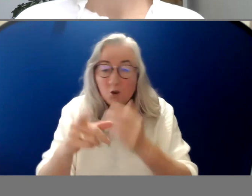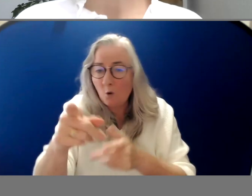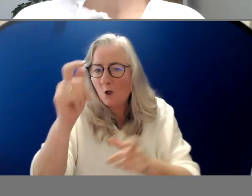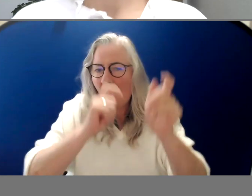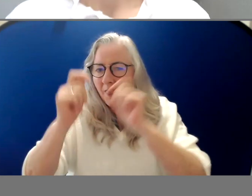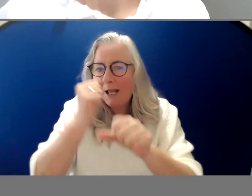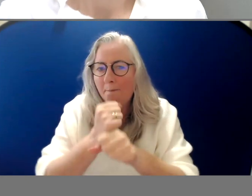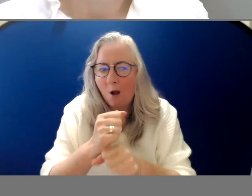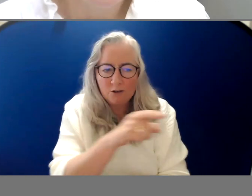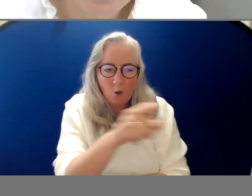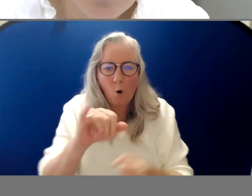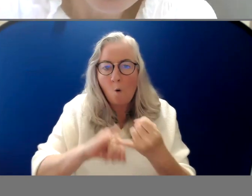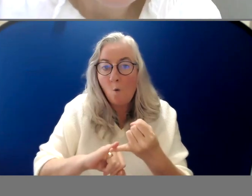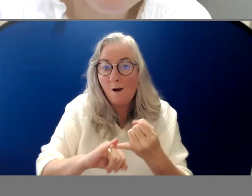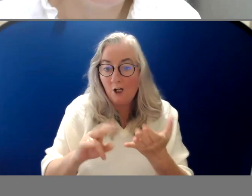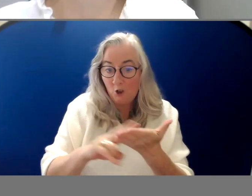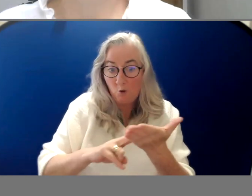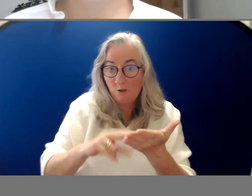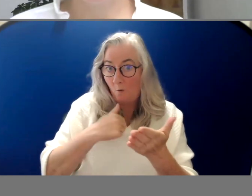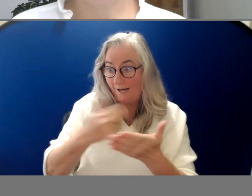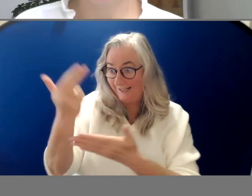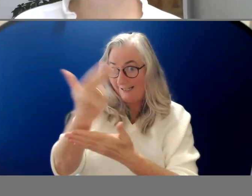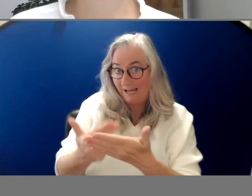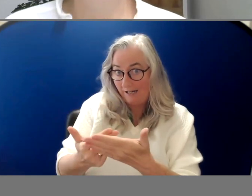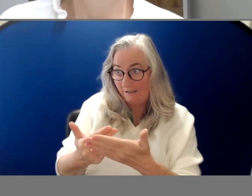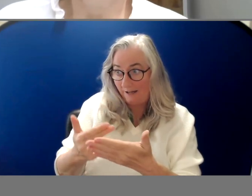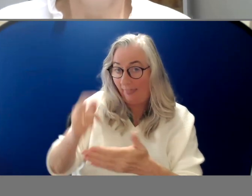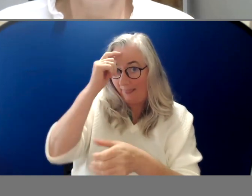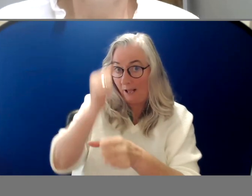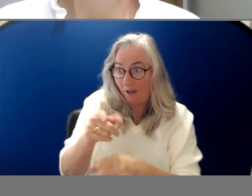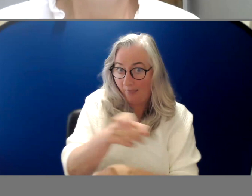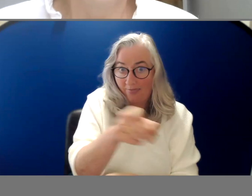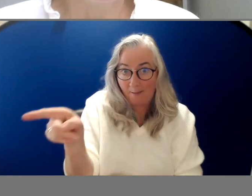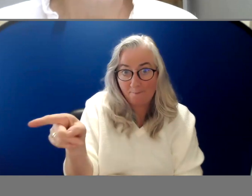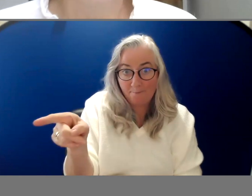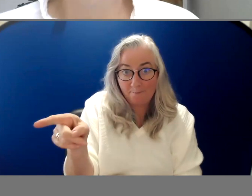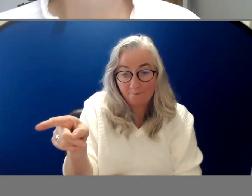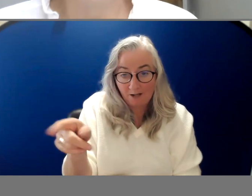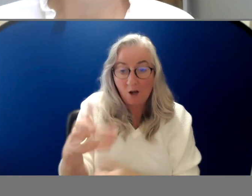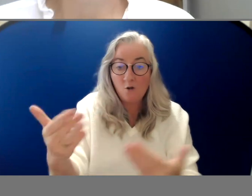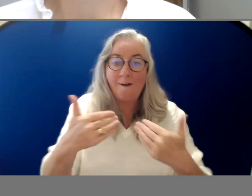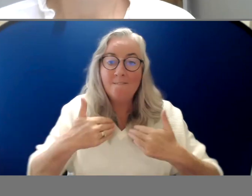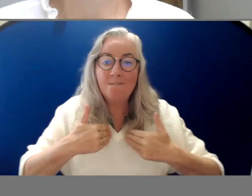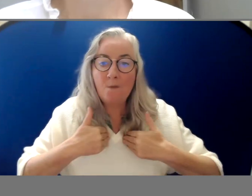lead users who we're designing for when we design stairs I suppose for me what comes to mind is